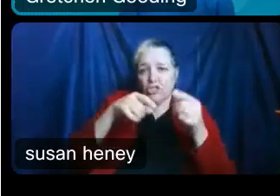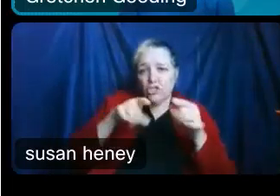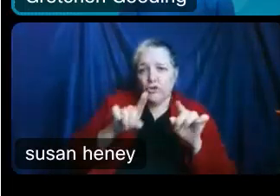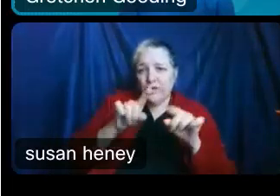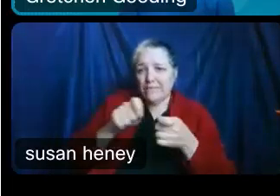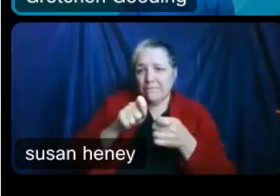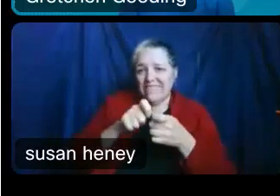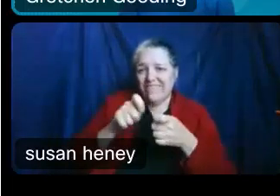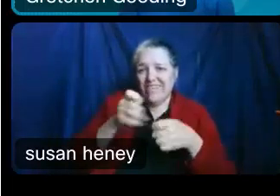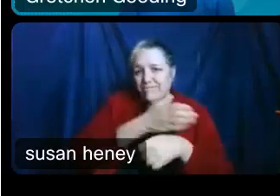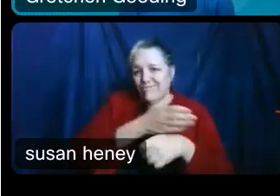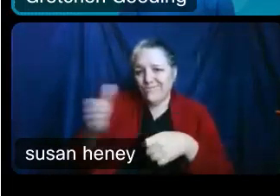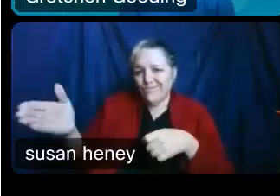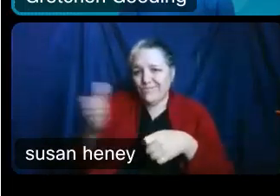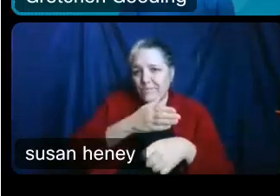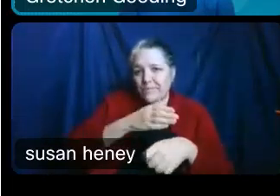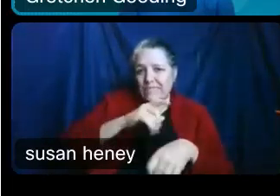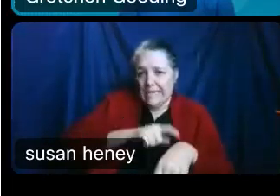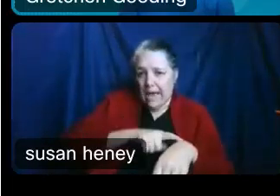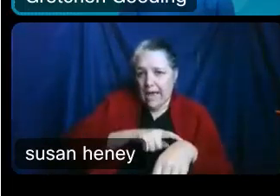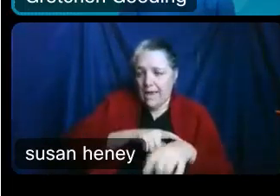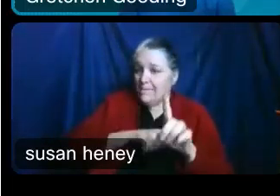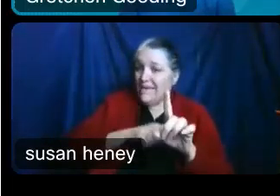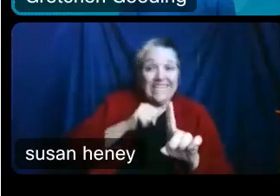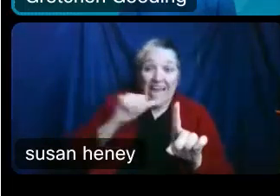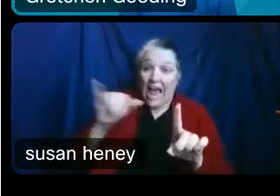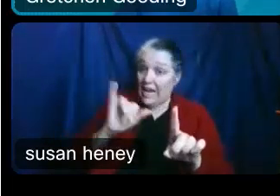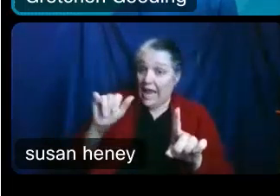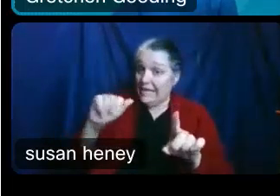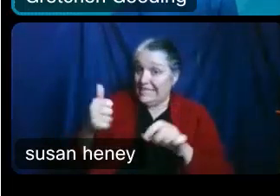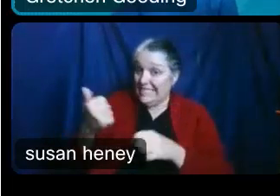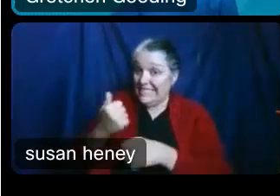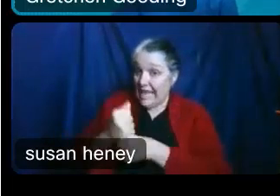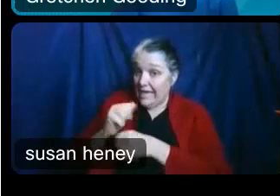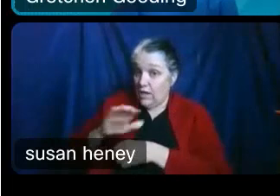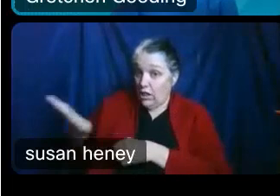in time is what you find with the decennial census. In the case of the ACS one-year estimates